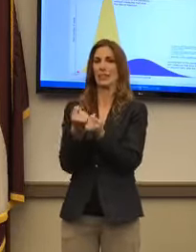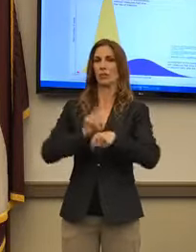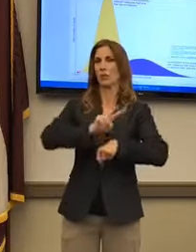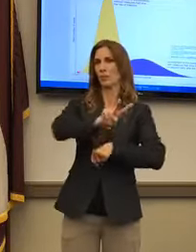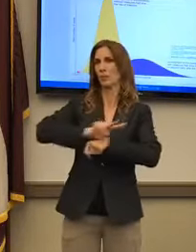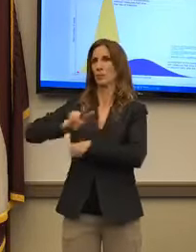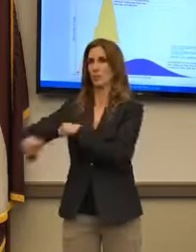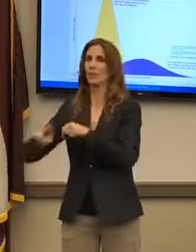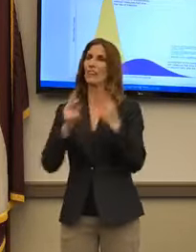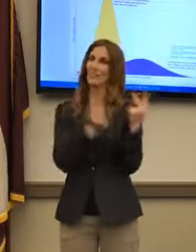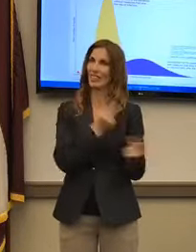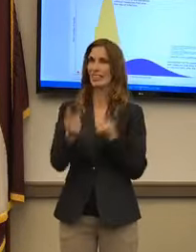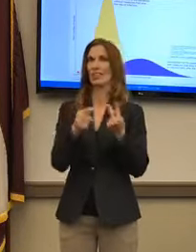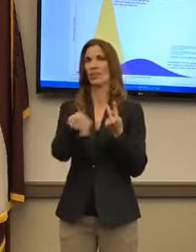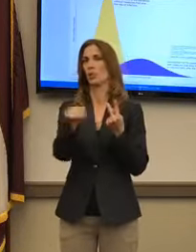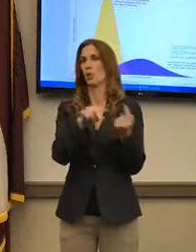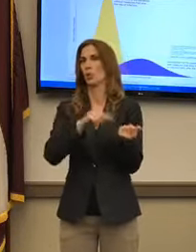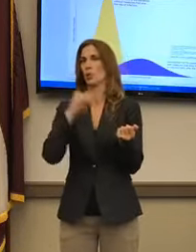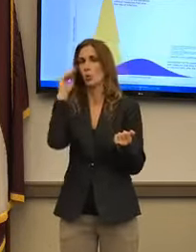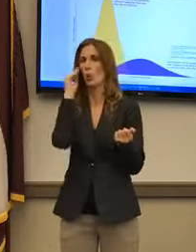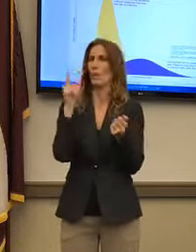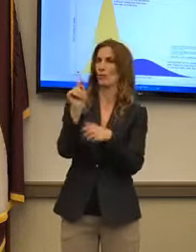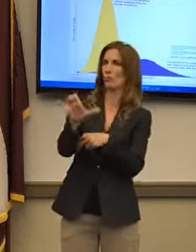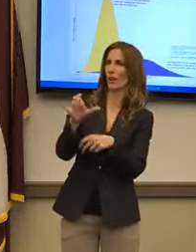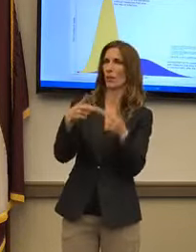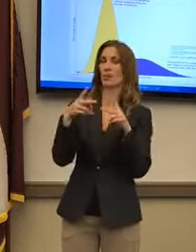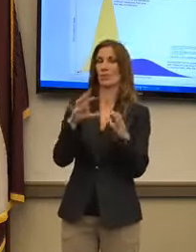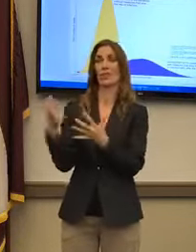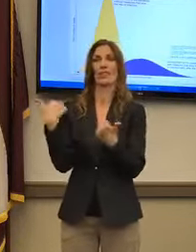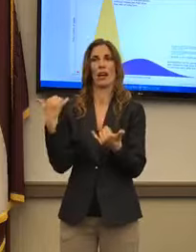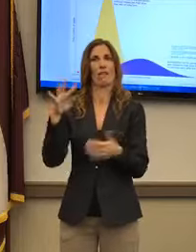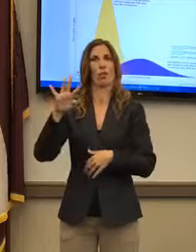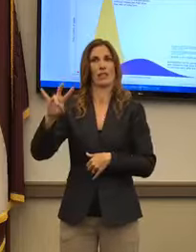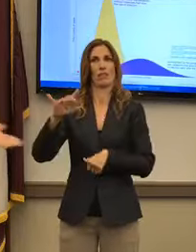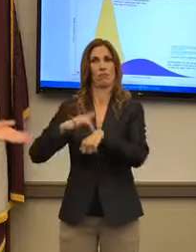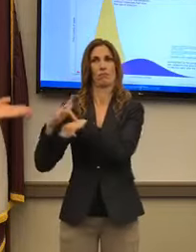visiting these facilities now they visited 47 and it was out of concern